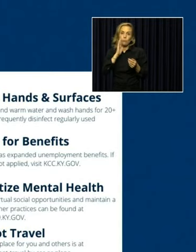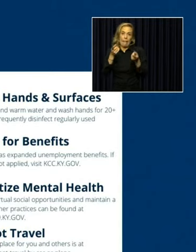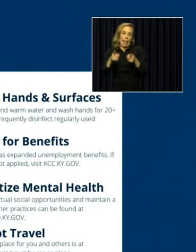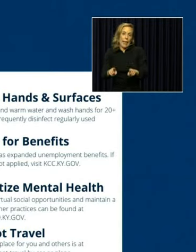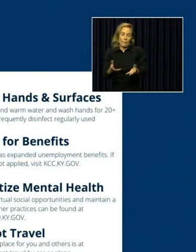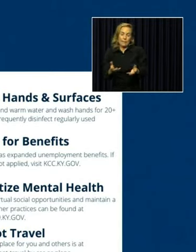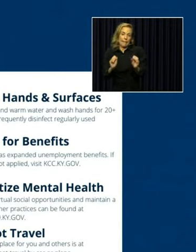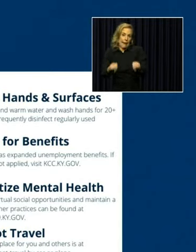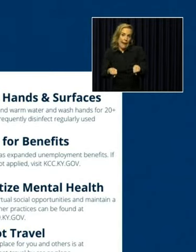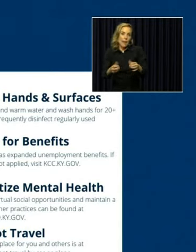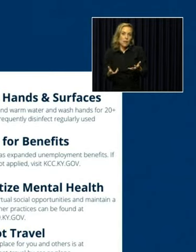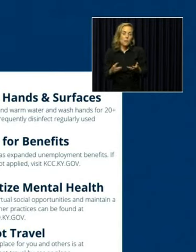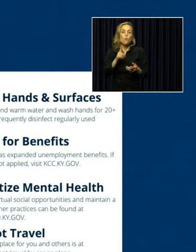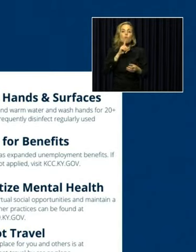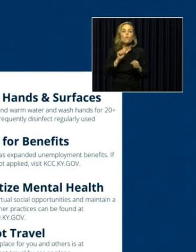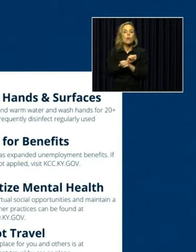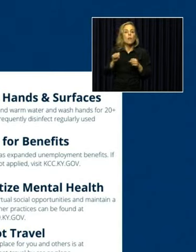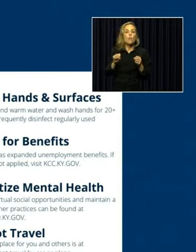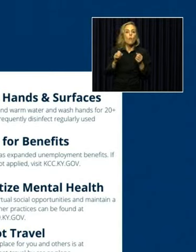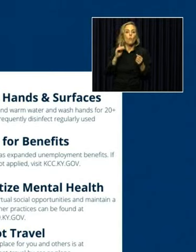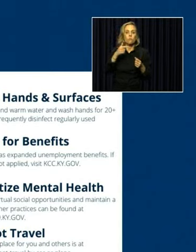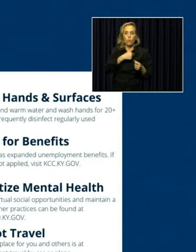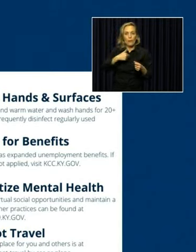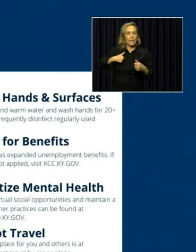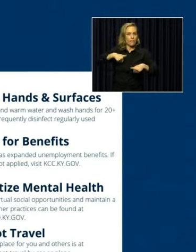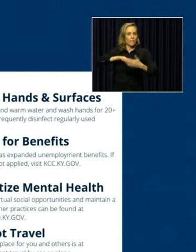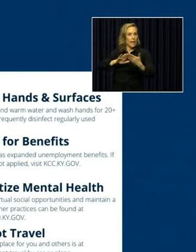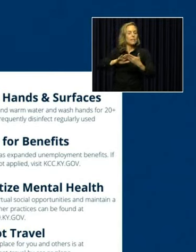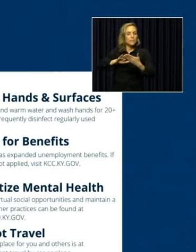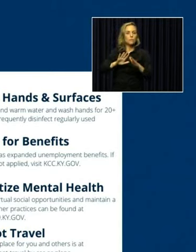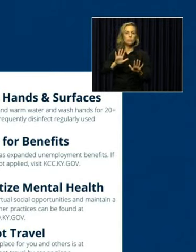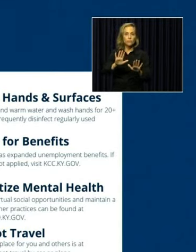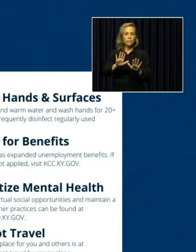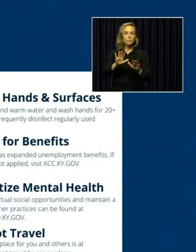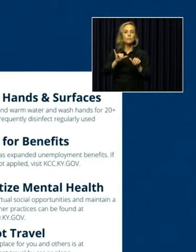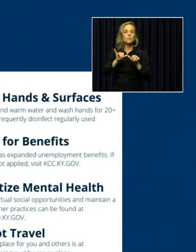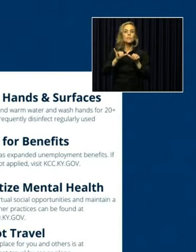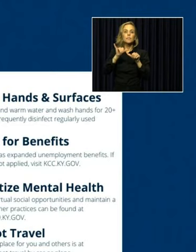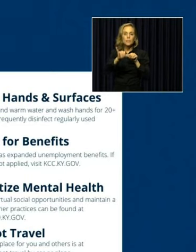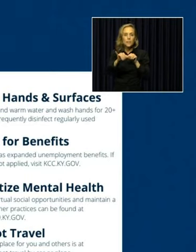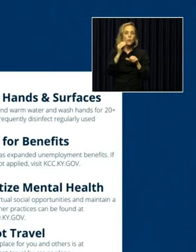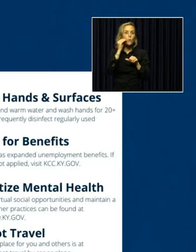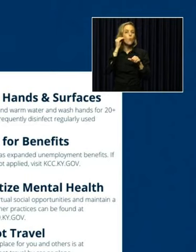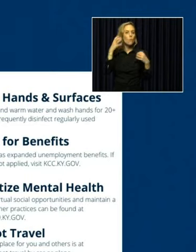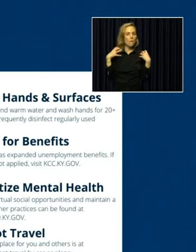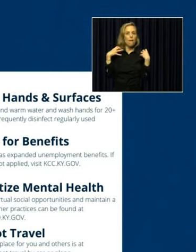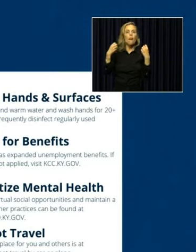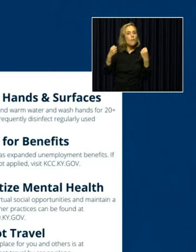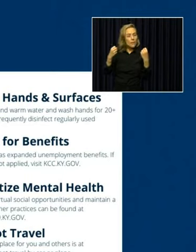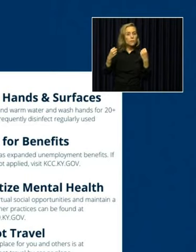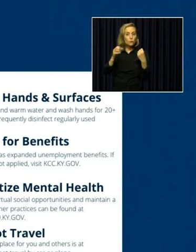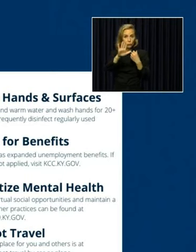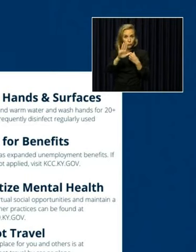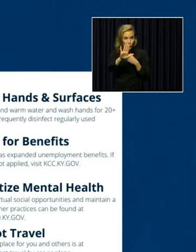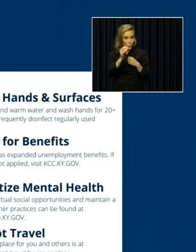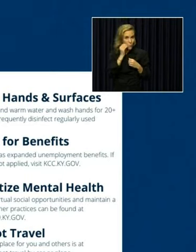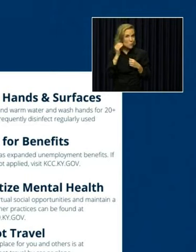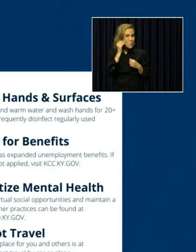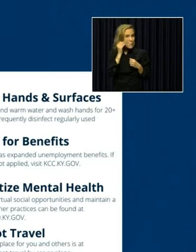CORONAVIRUS. ANY TIME THAT YOU NEED TO GO TO SOMETHING AND THERE IS A CROWD, DON'T GO.